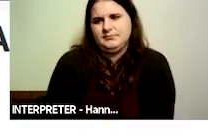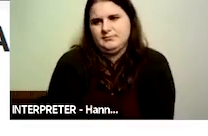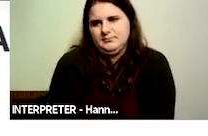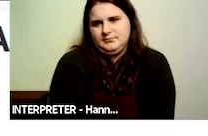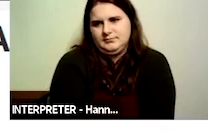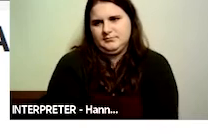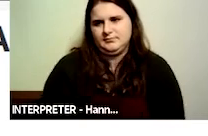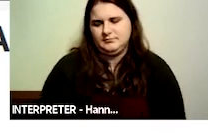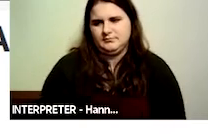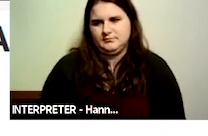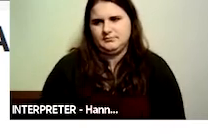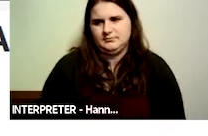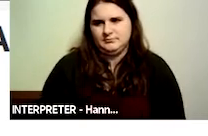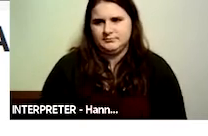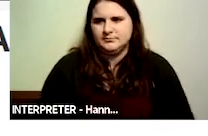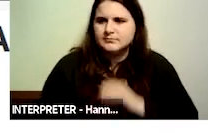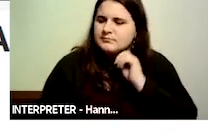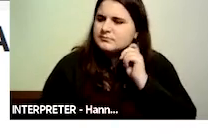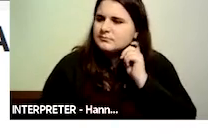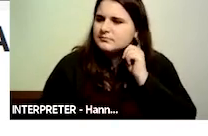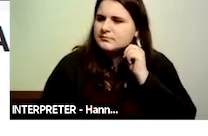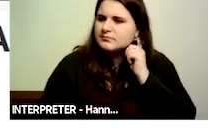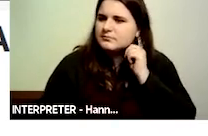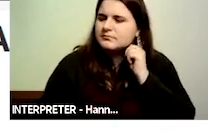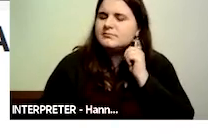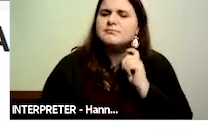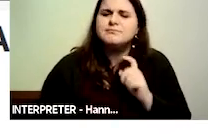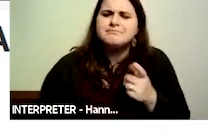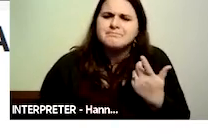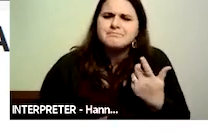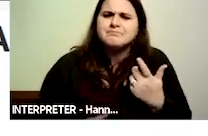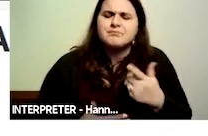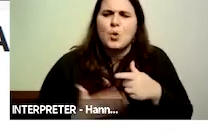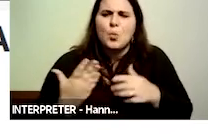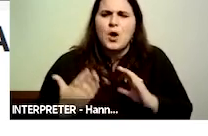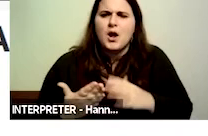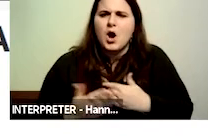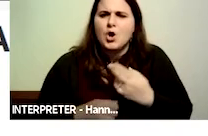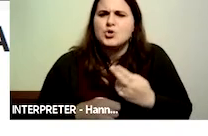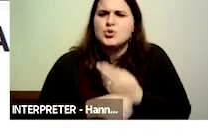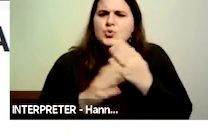Ben Woelk: Do what does our user community need to do to be good at security and